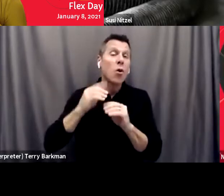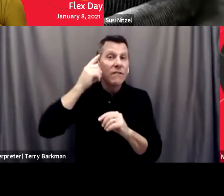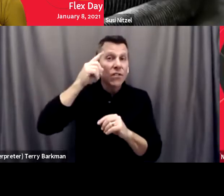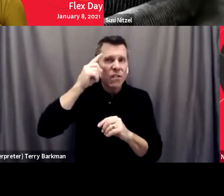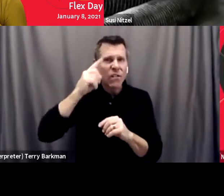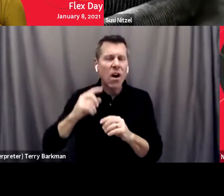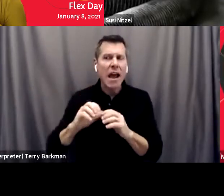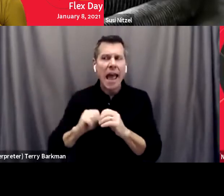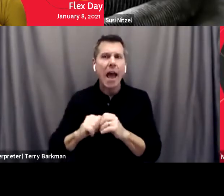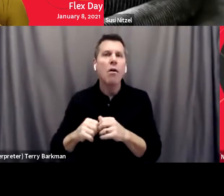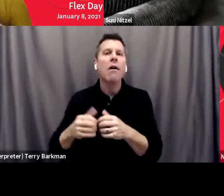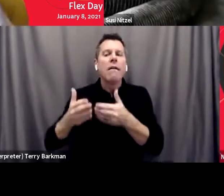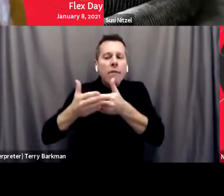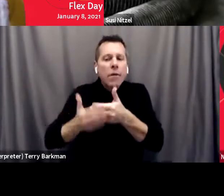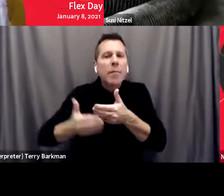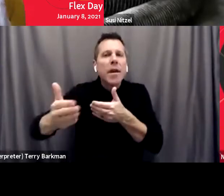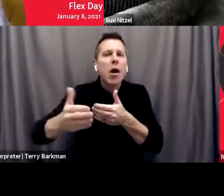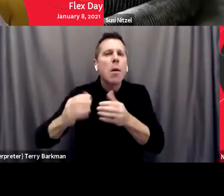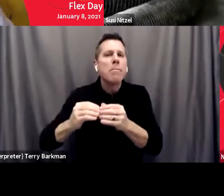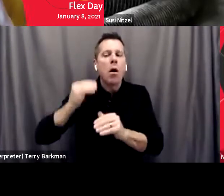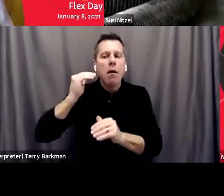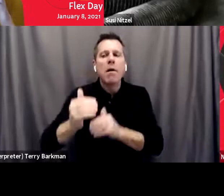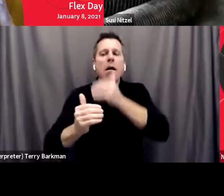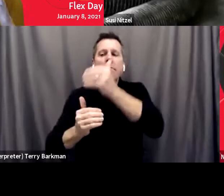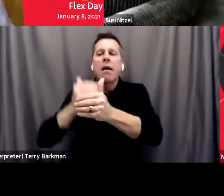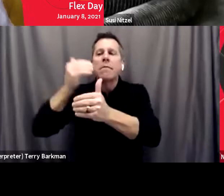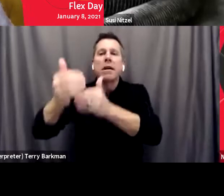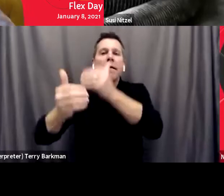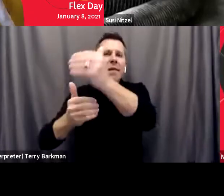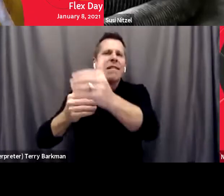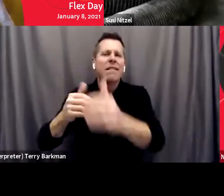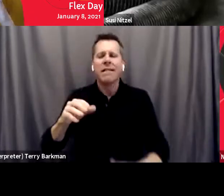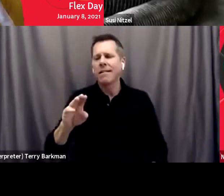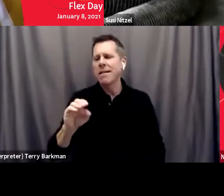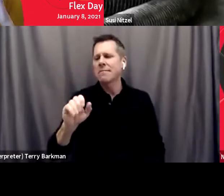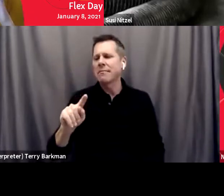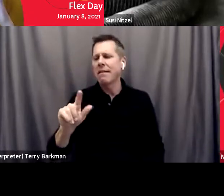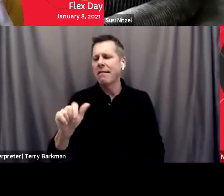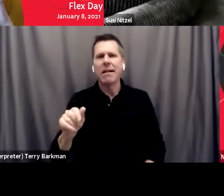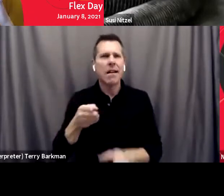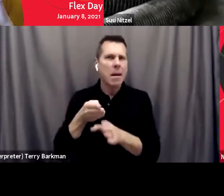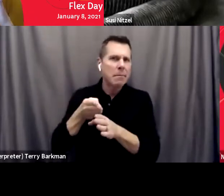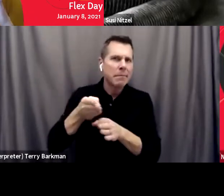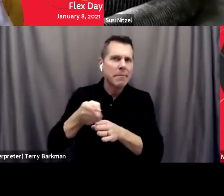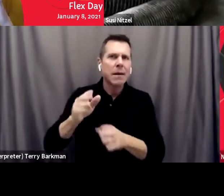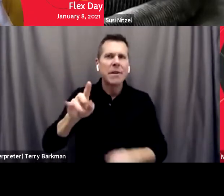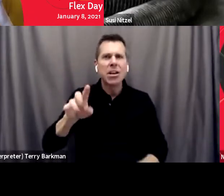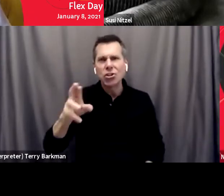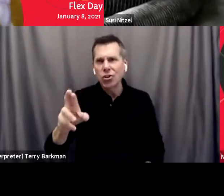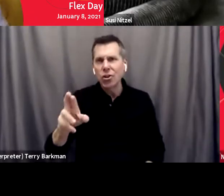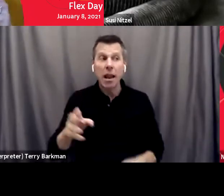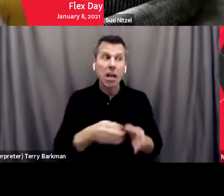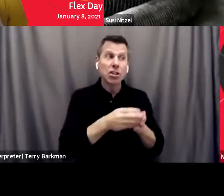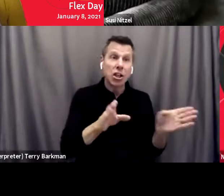progression under meta majors, that allow for students to have like a general ed in a particular area that if they shift within